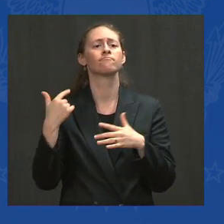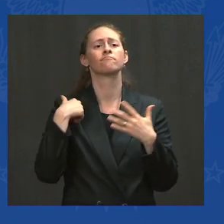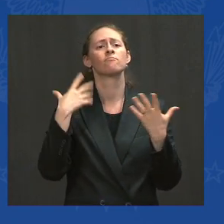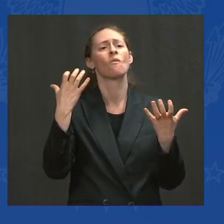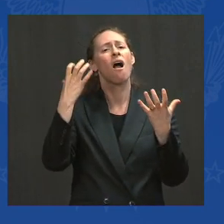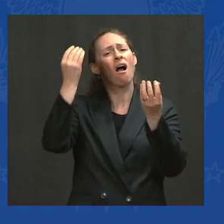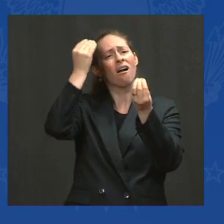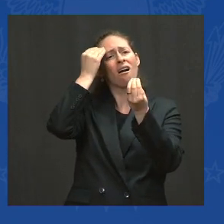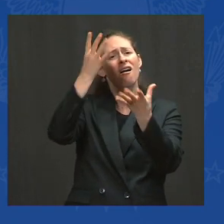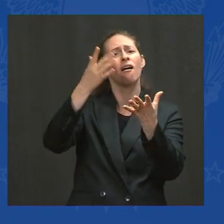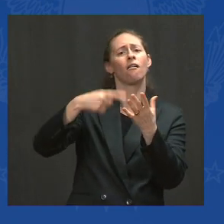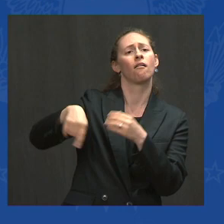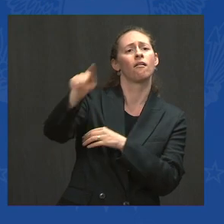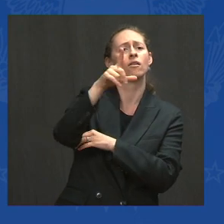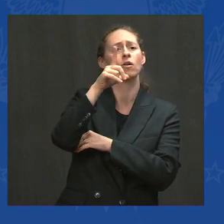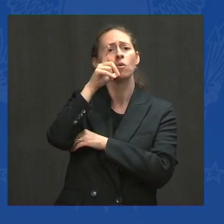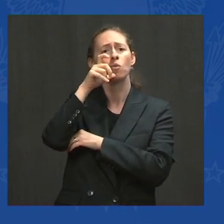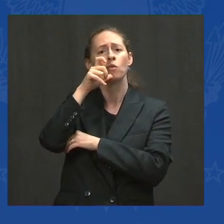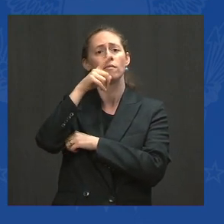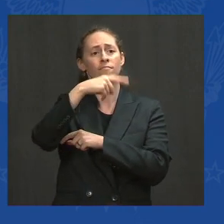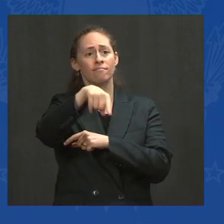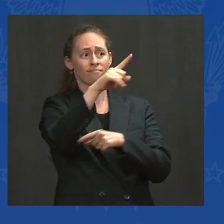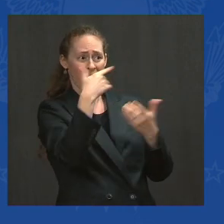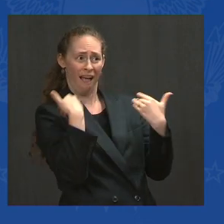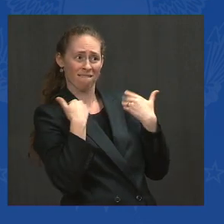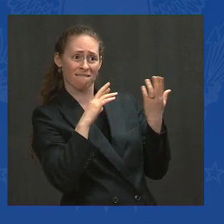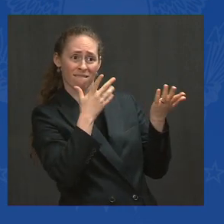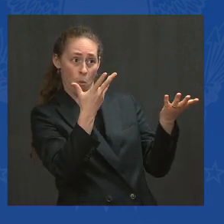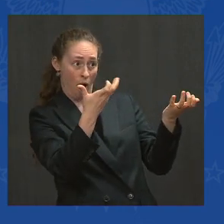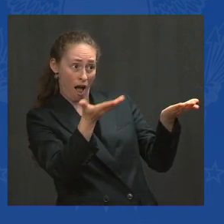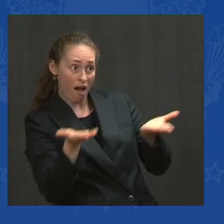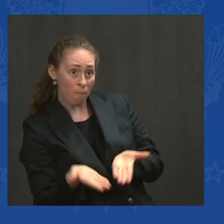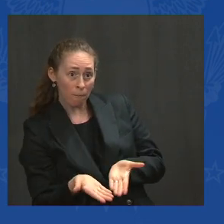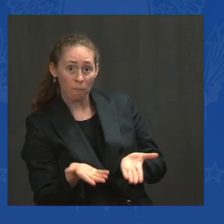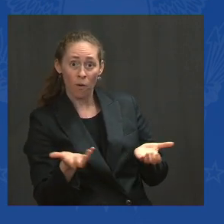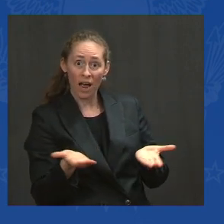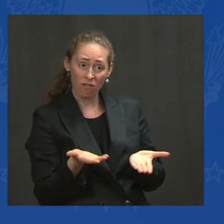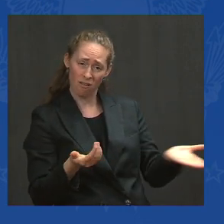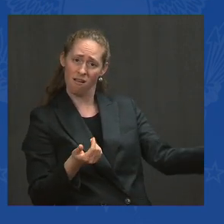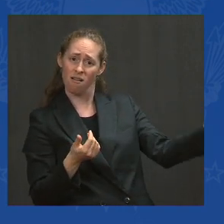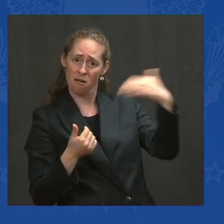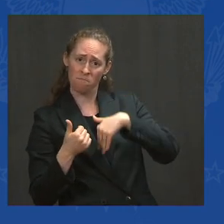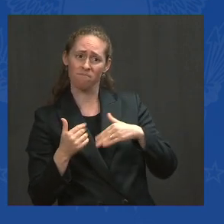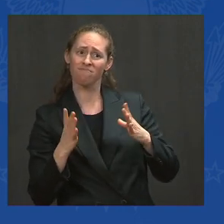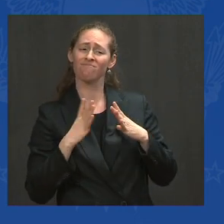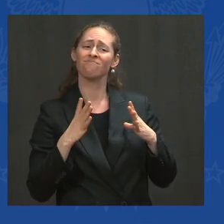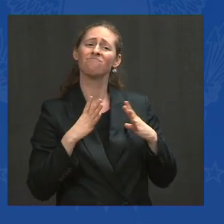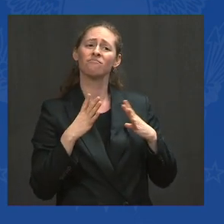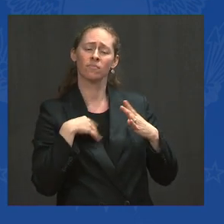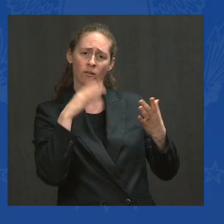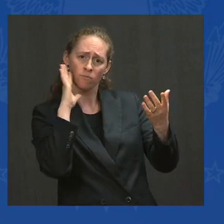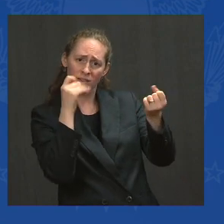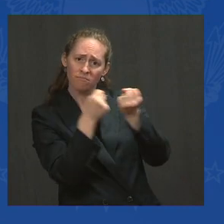There is a home for you in the United States if you so choose, and we will stand with you just as you stood with us.